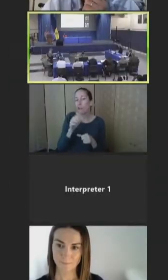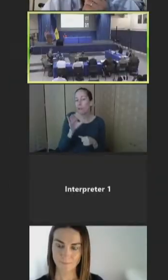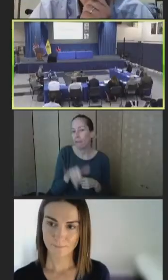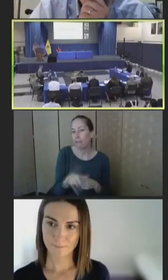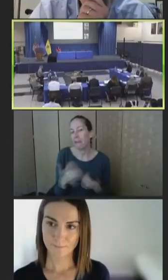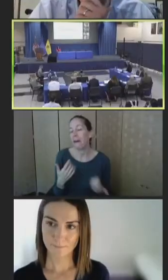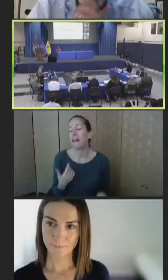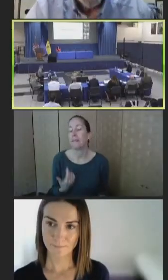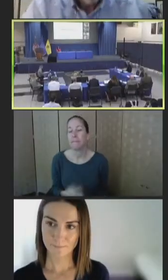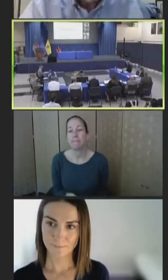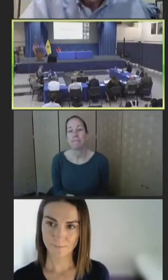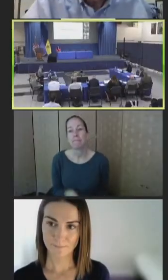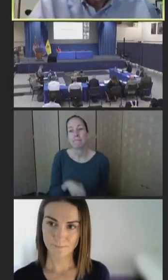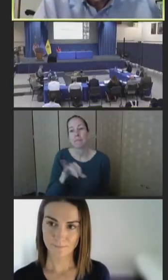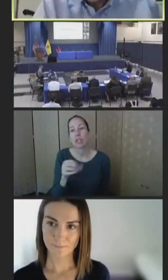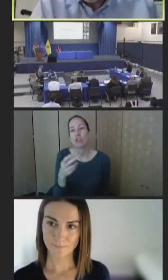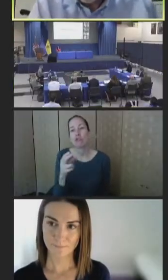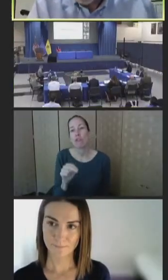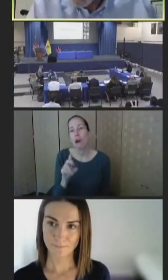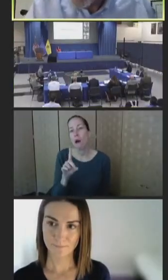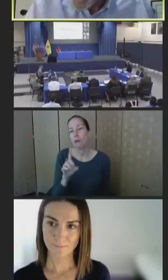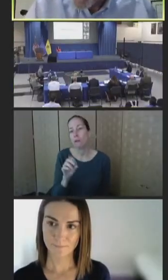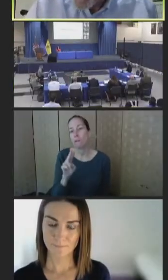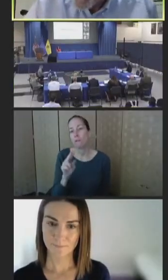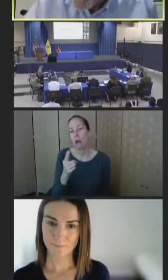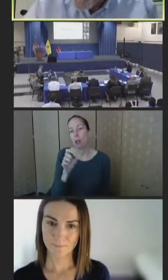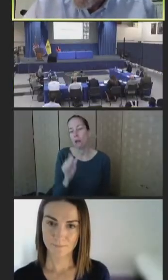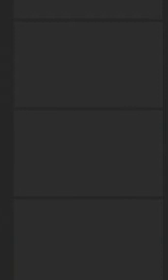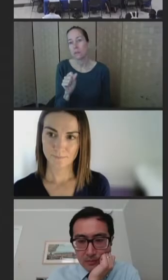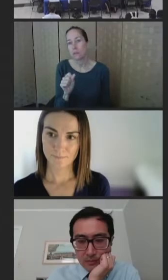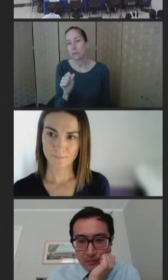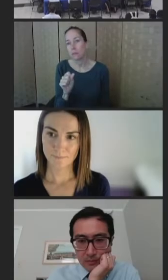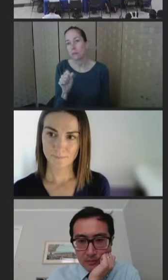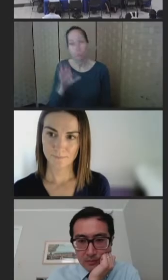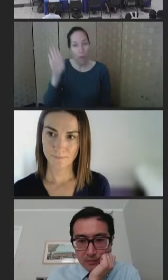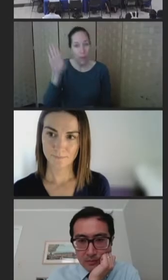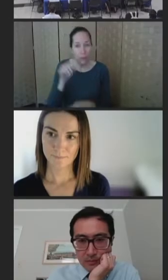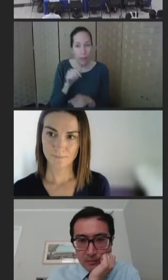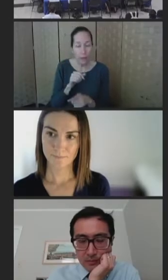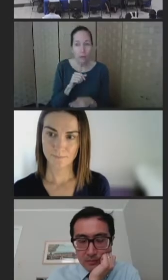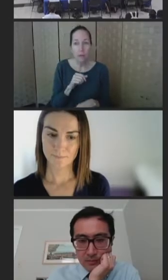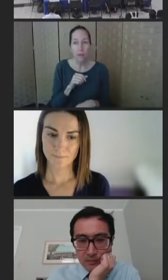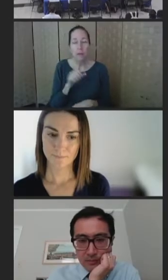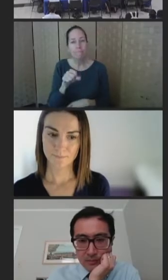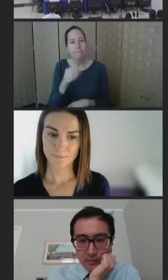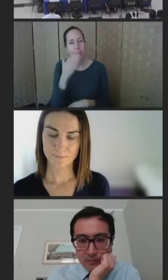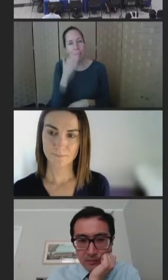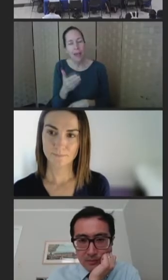John Douglas: Thank you, Bob. That was a very profound initial question comment. This was a